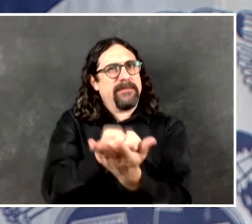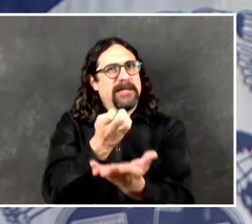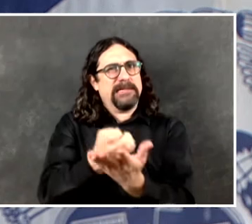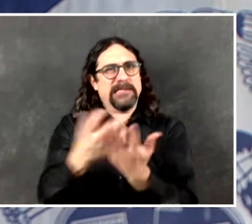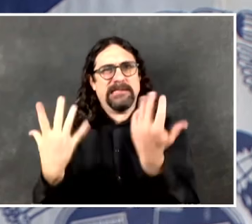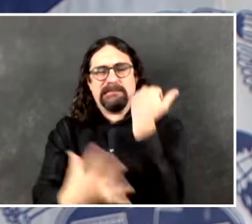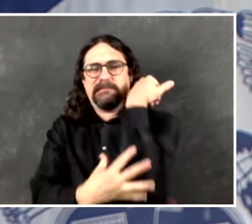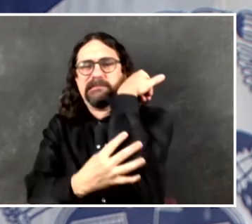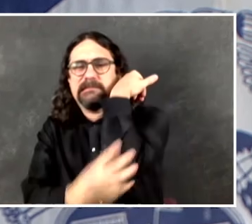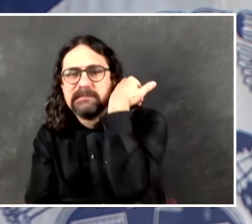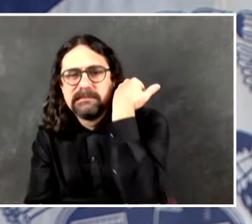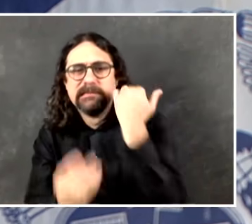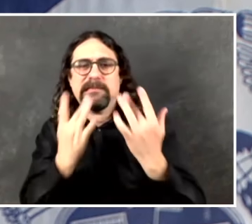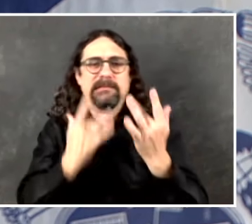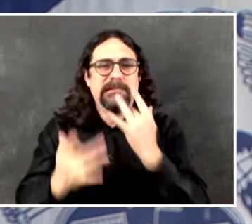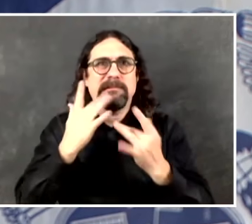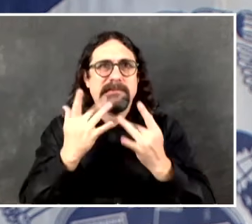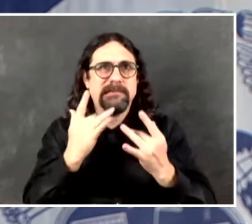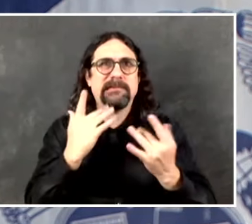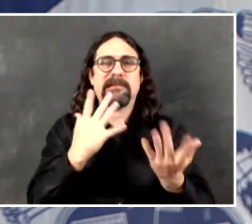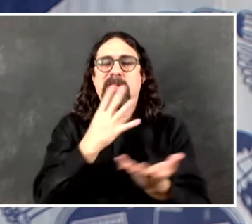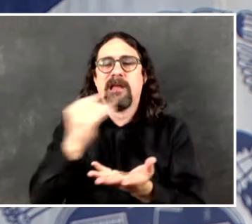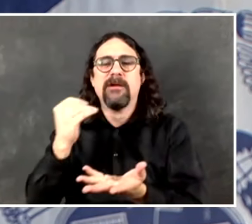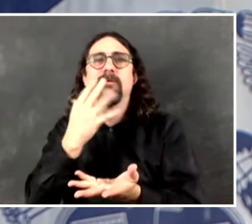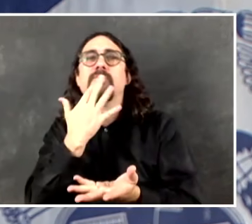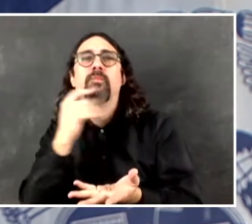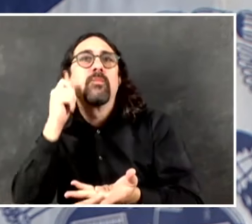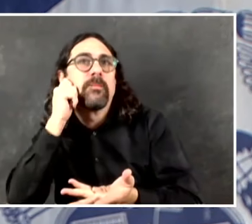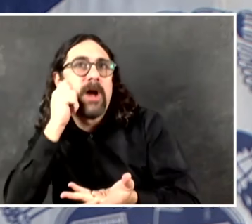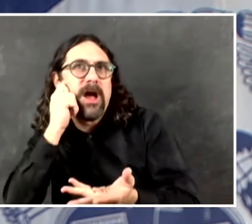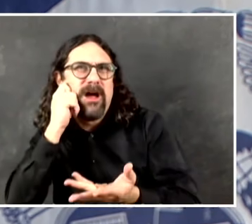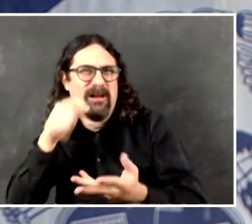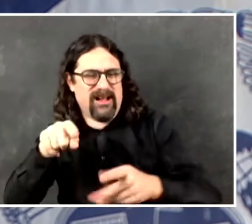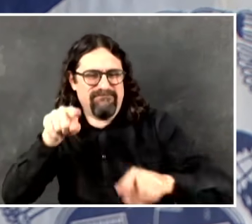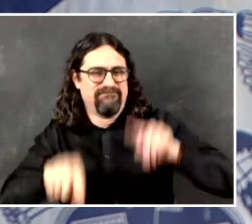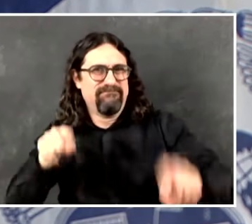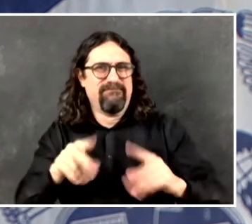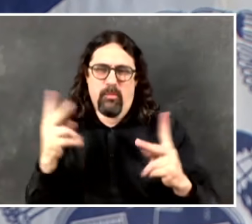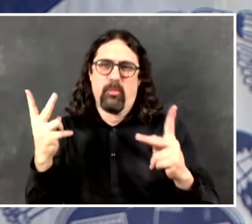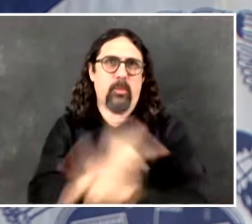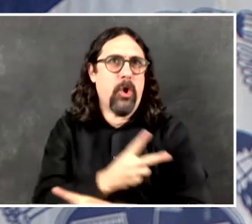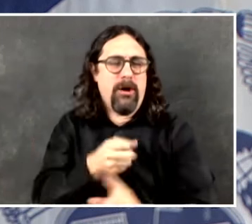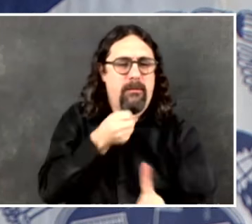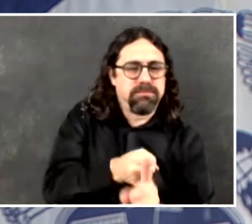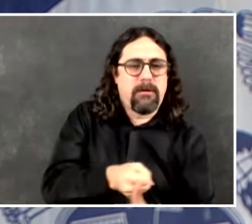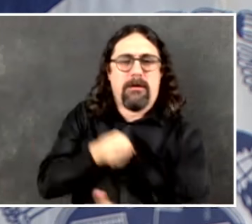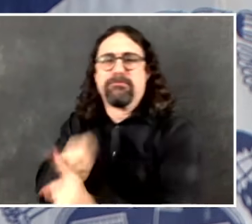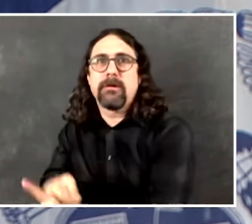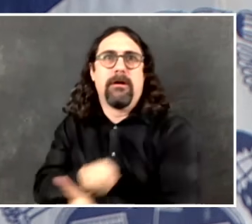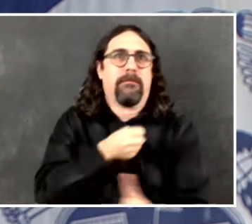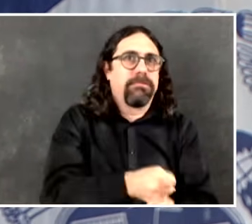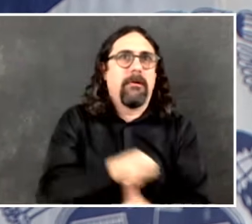THEM BEFORE BUT THE POWERFUL, PAINFUL EXCLAMATION POINT HAS BEEN PUT ON THEBYM THIS